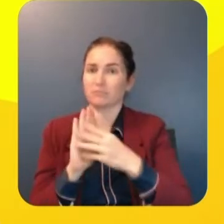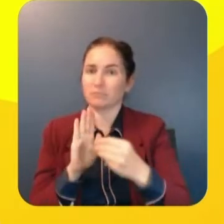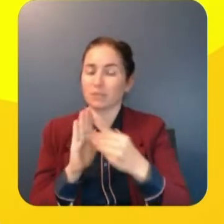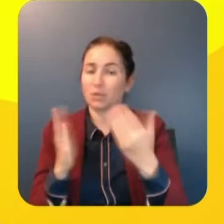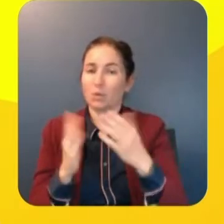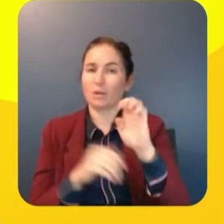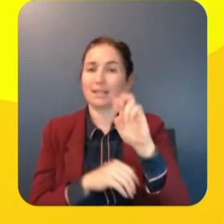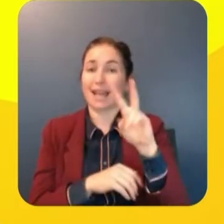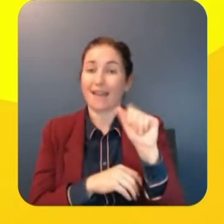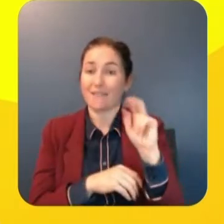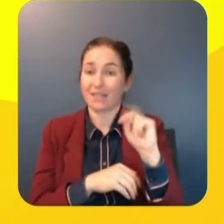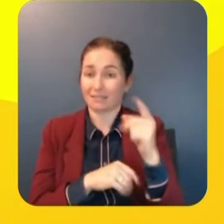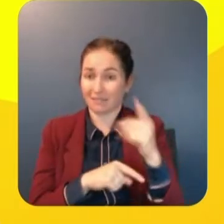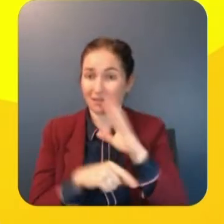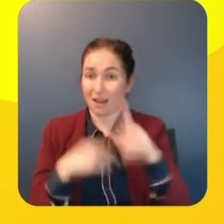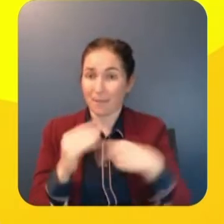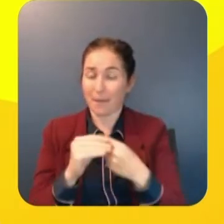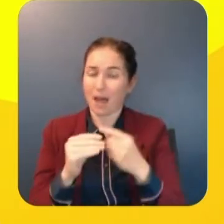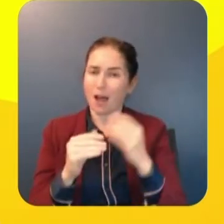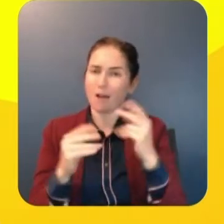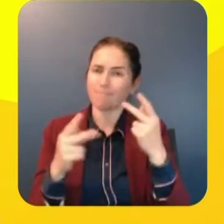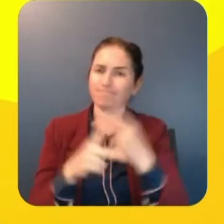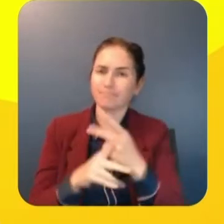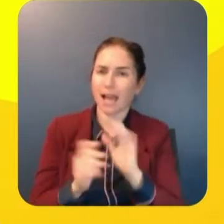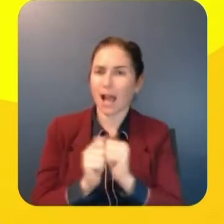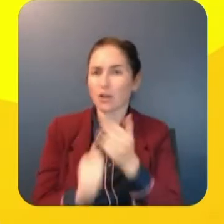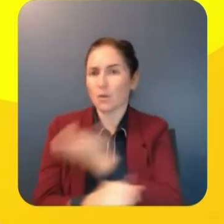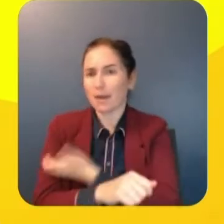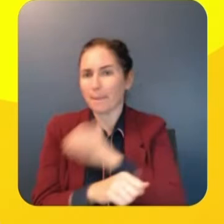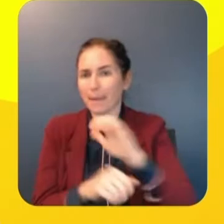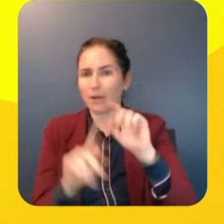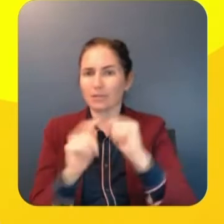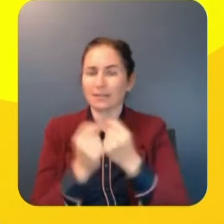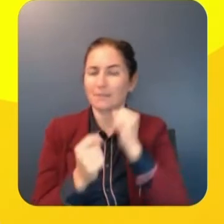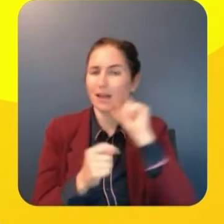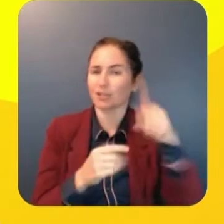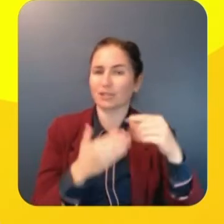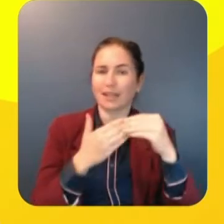which is looking at how you empower your team rather than the leader is the individual contributor or the figurehead